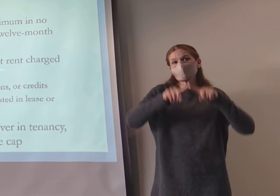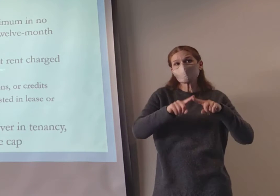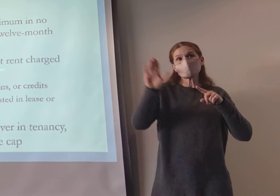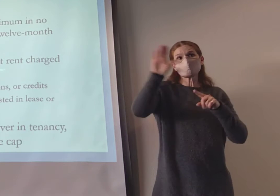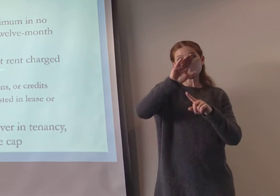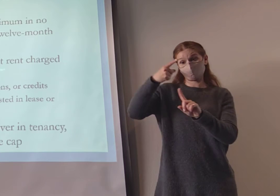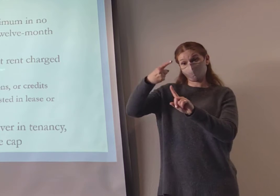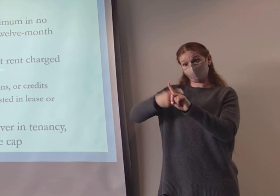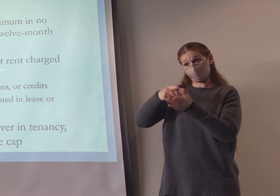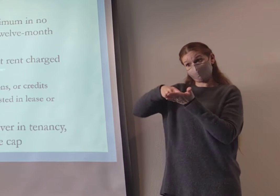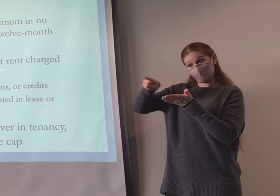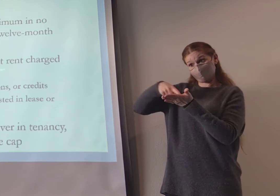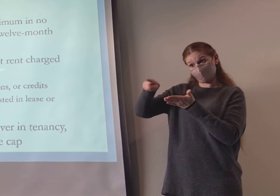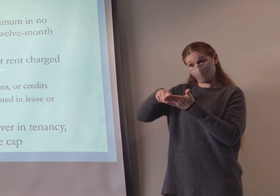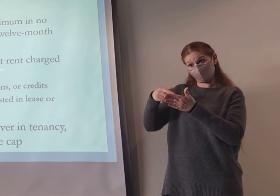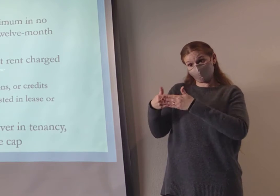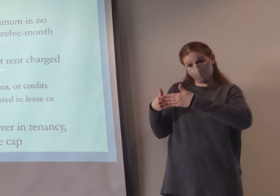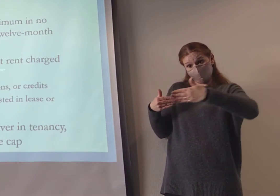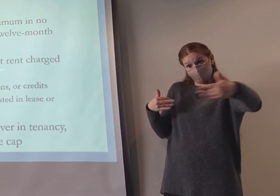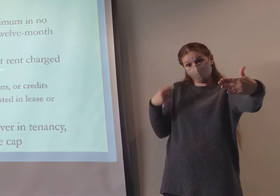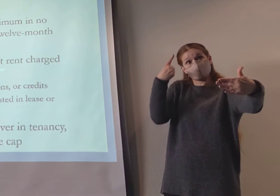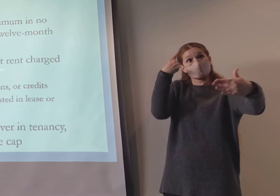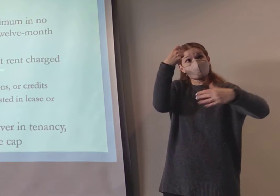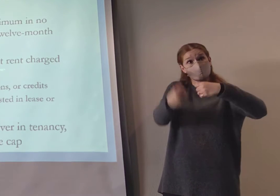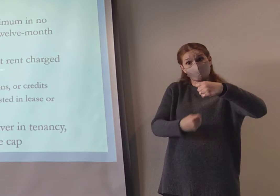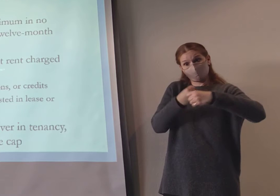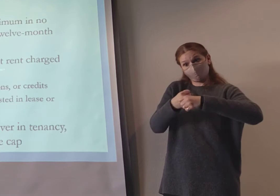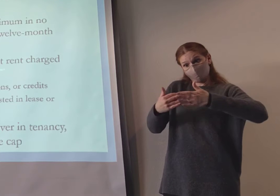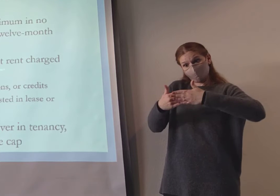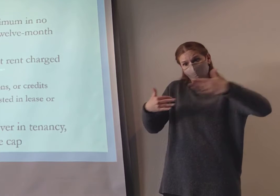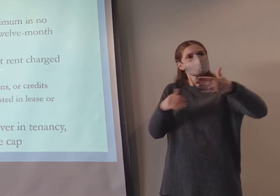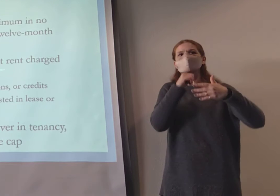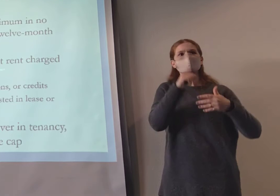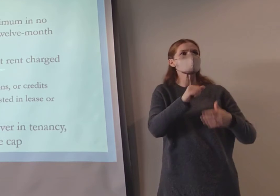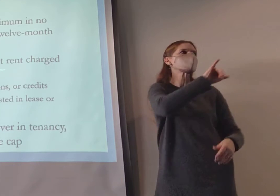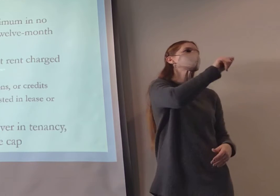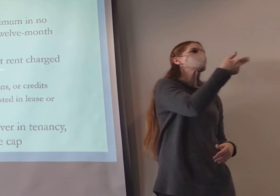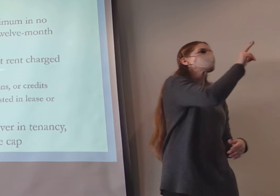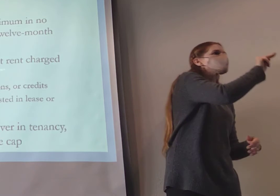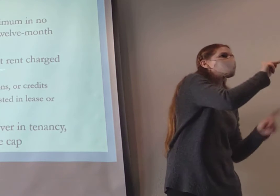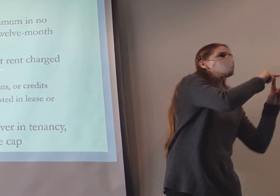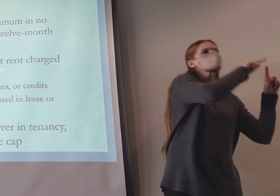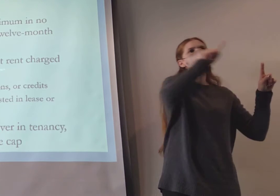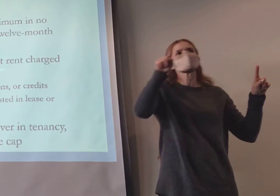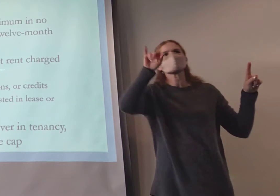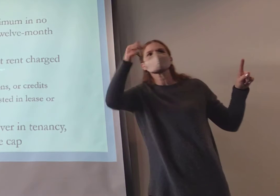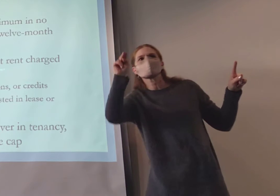during that 12 month period. So it's not a calendar, it's not based on when you started renting.